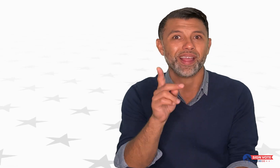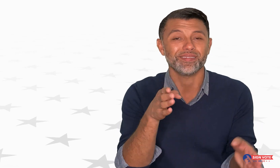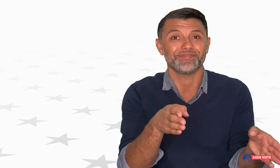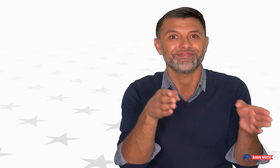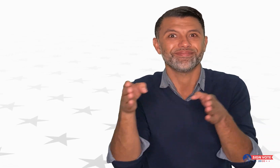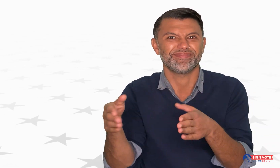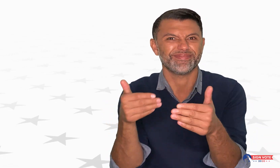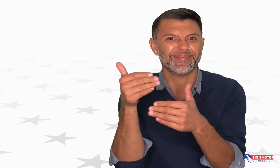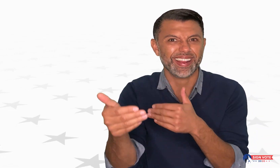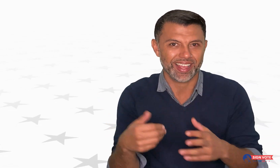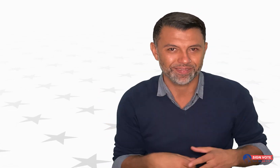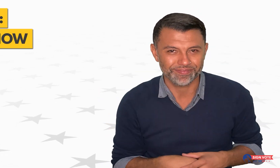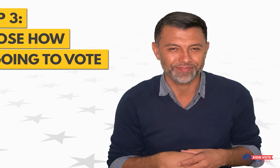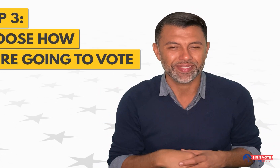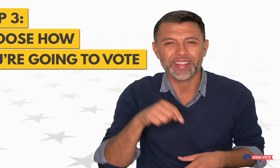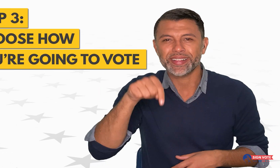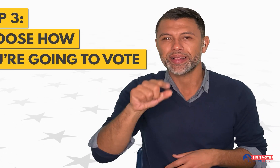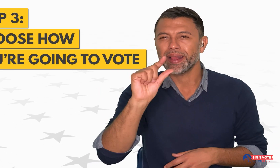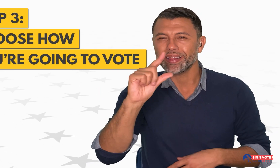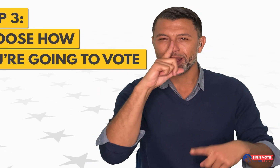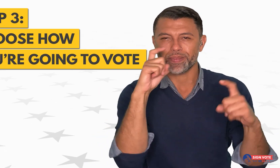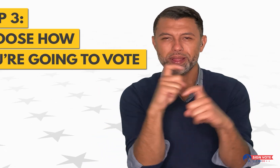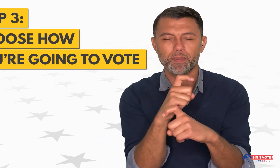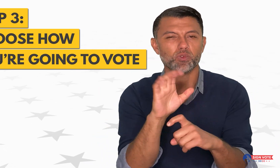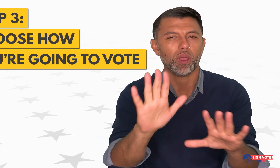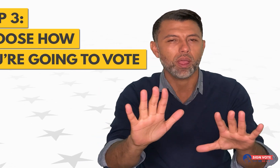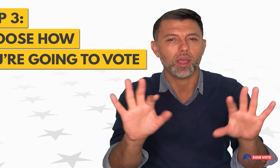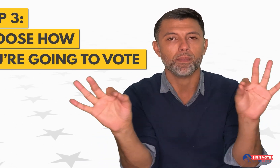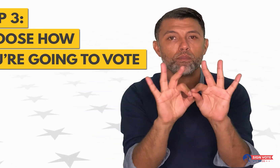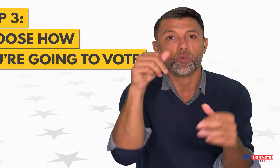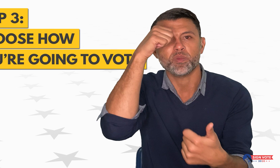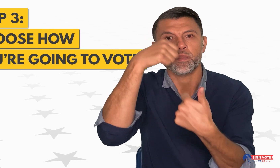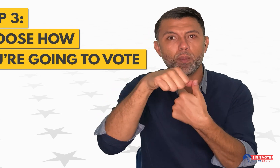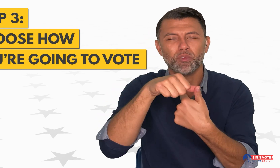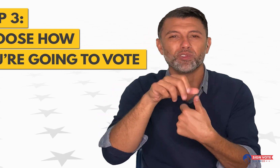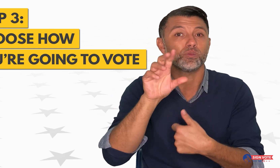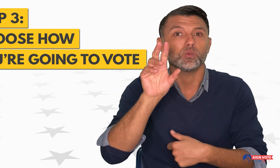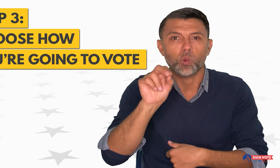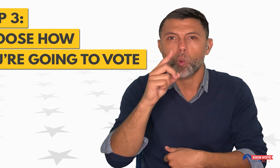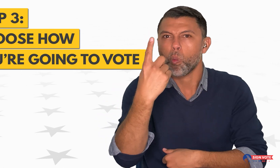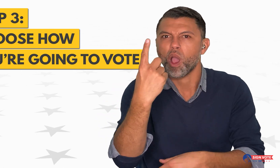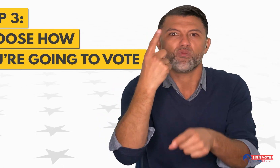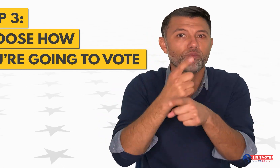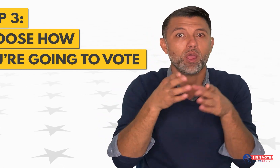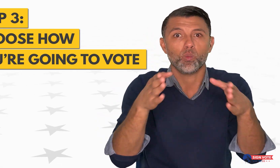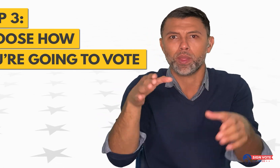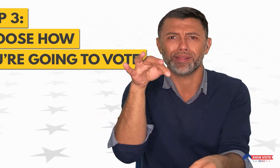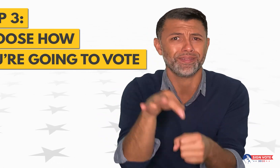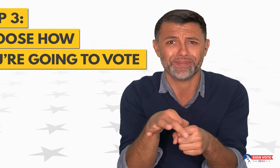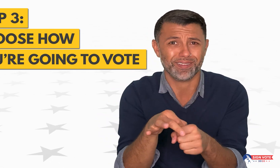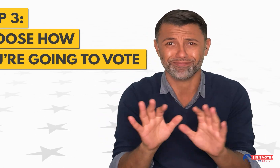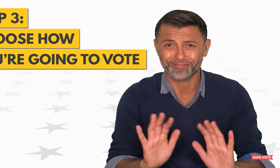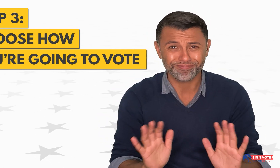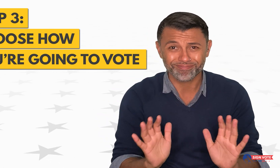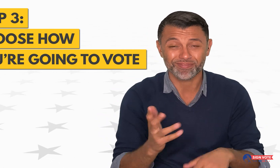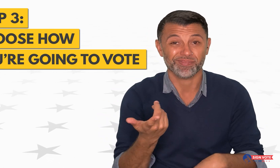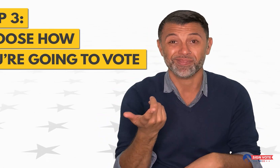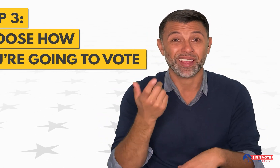Ok, moving on to the next thing you should know. It's a little bit complicated, so it's crucial that you remember that there is NO ONE RIGHT WAY TO VOTE.